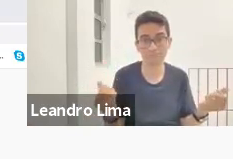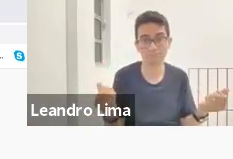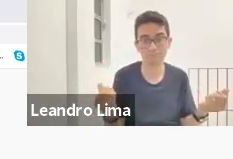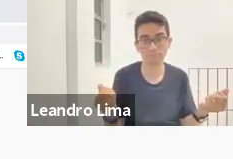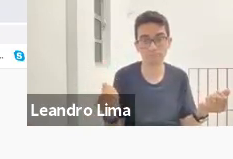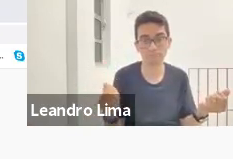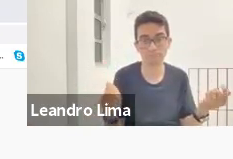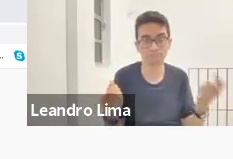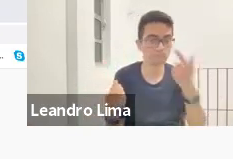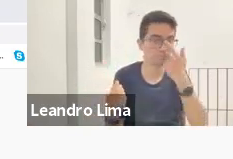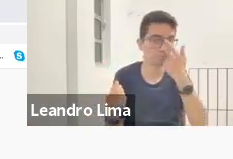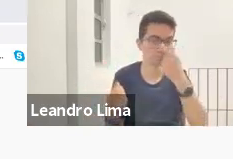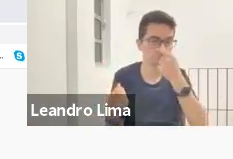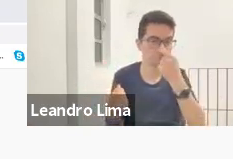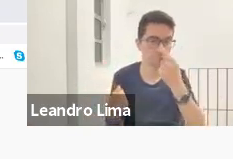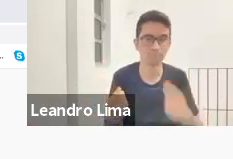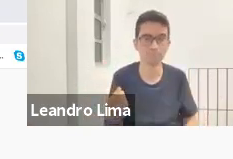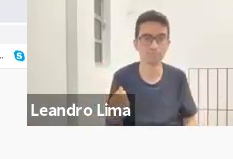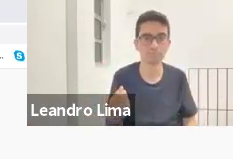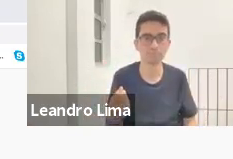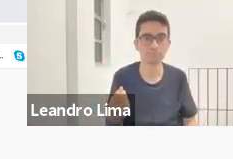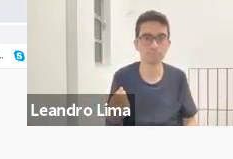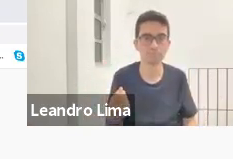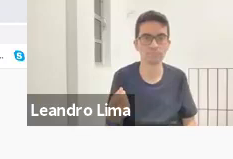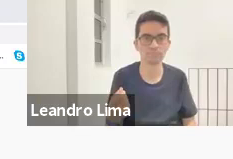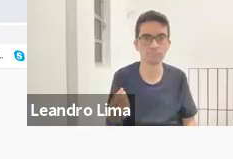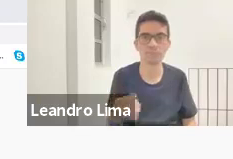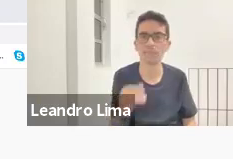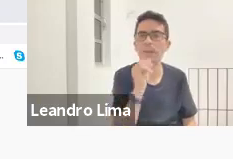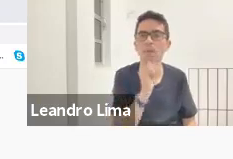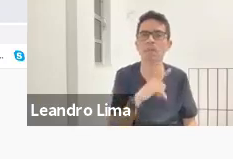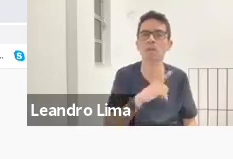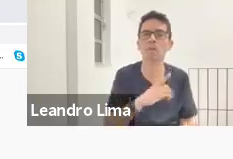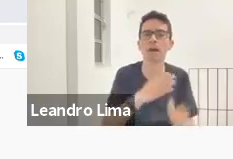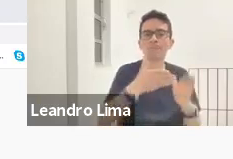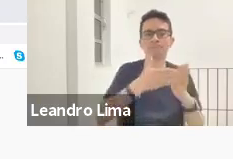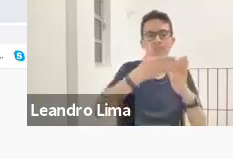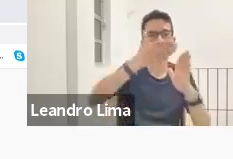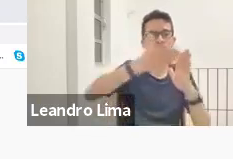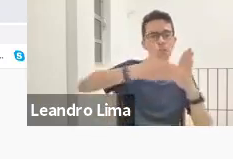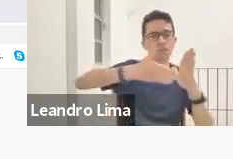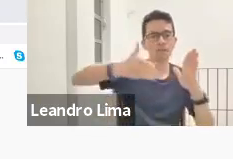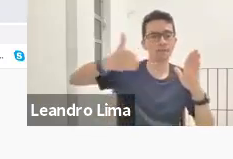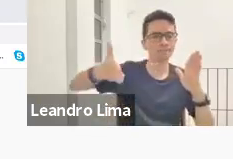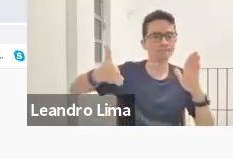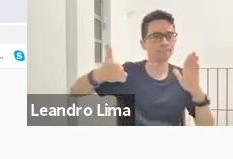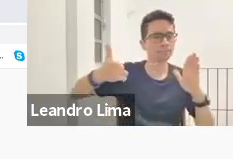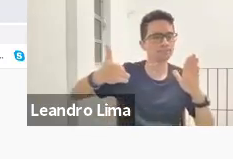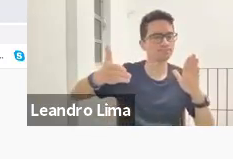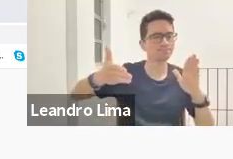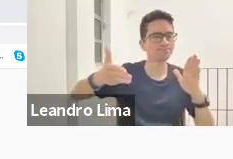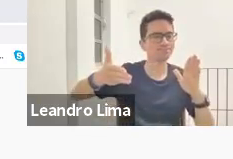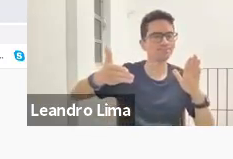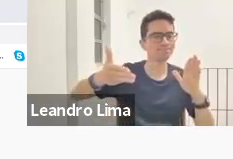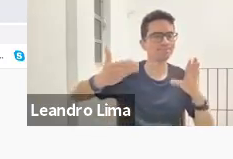with conceptually unity. unity it's almost impossible. It's all almost impossible, it's almost impossible to be. a concern a consistent human being I